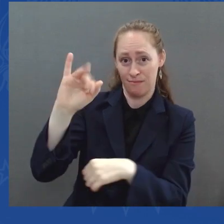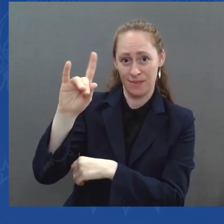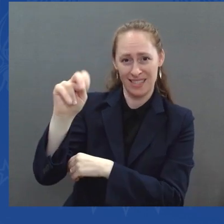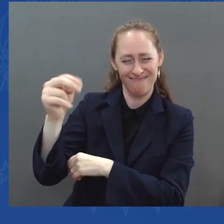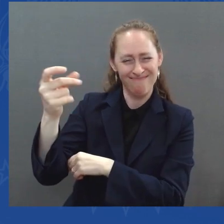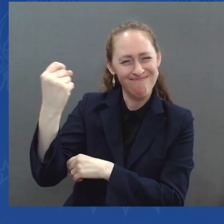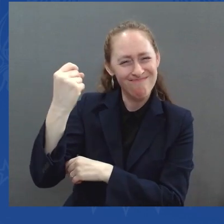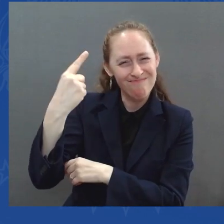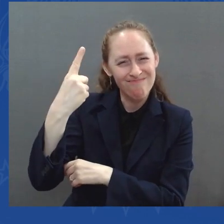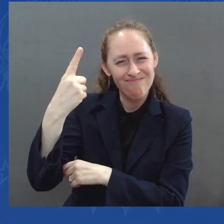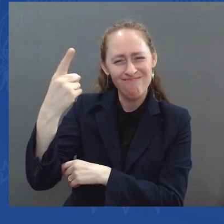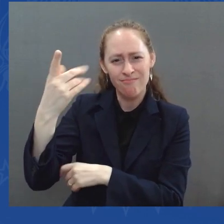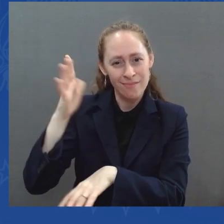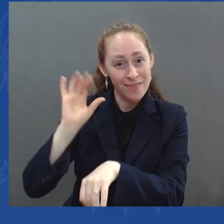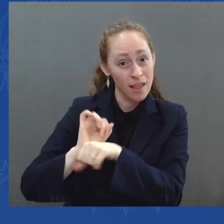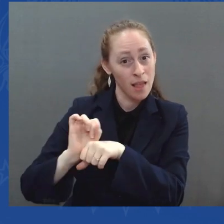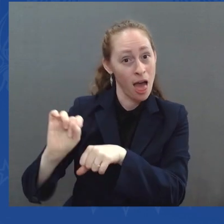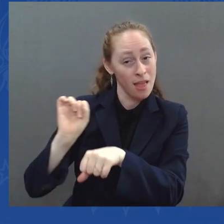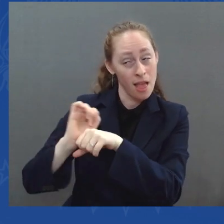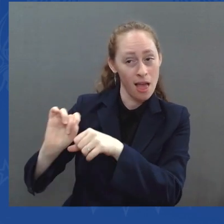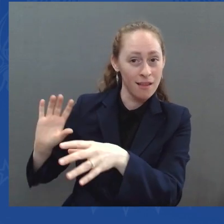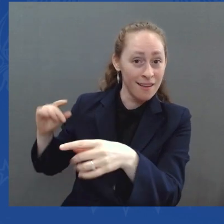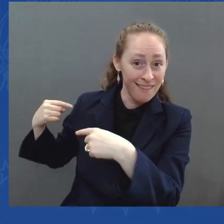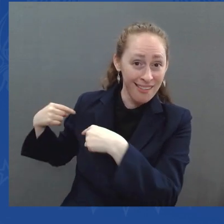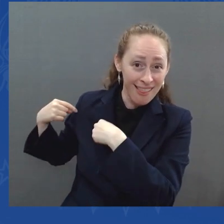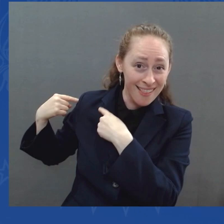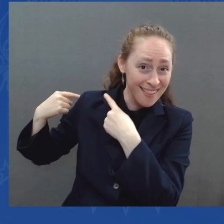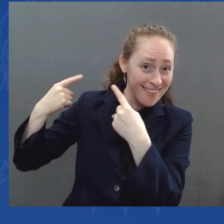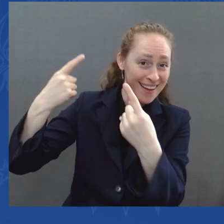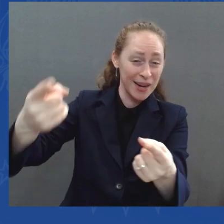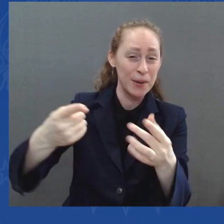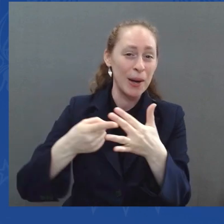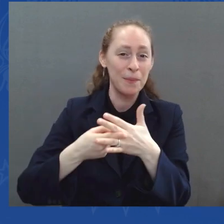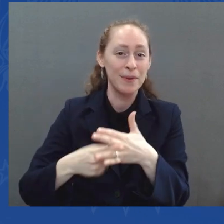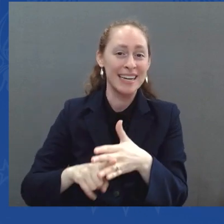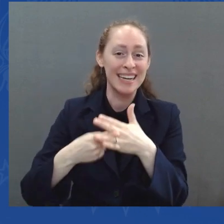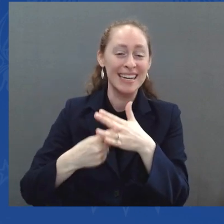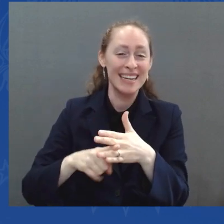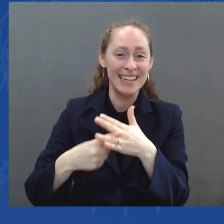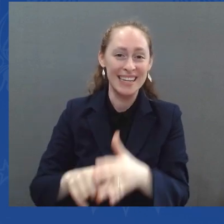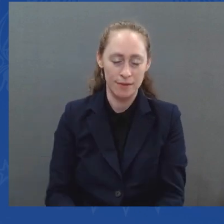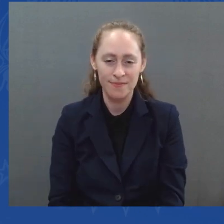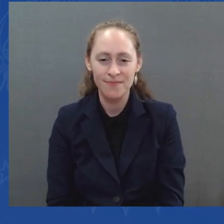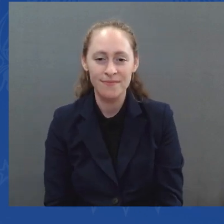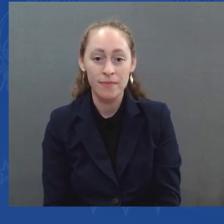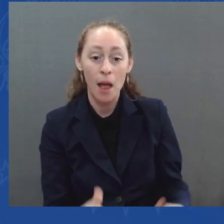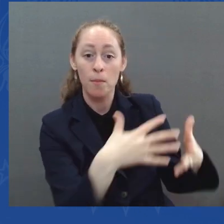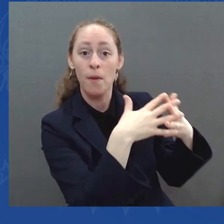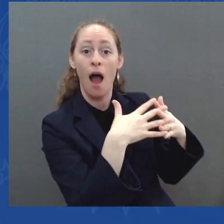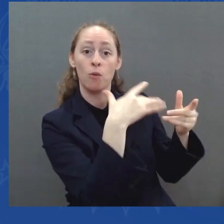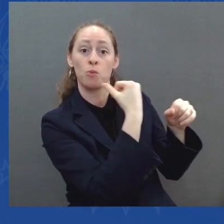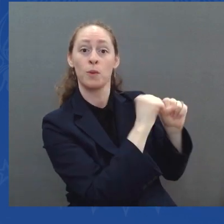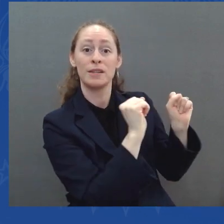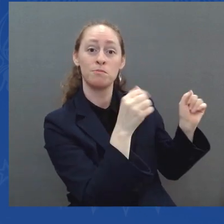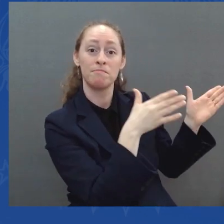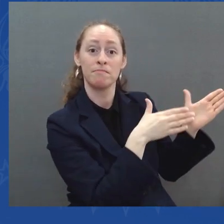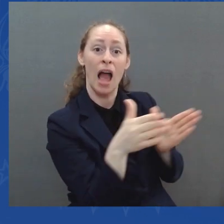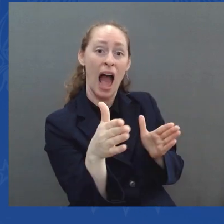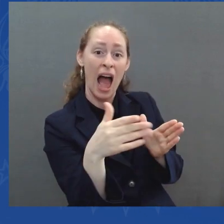he lowered the cost of healthcare even further for millions of people. He made signing up easier, made outreach to those